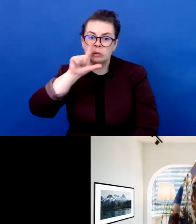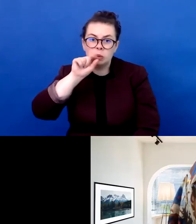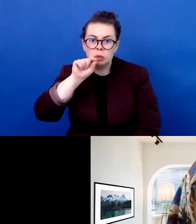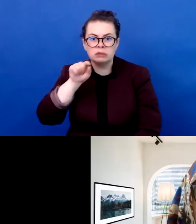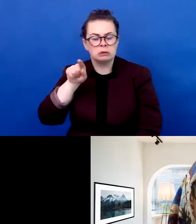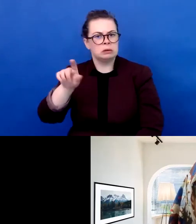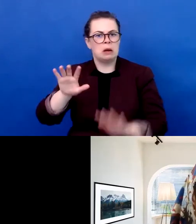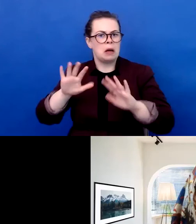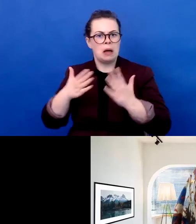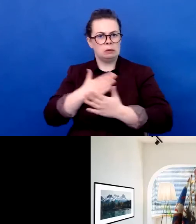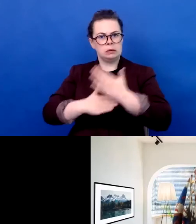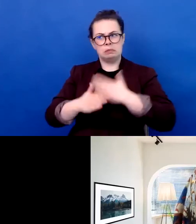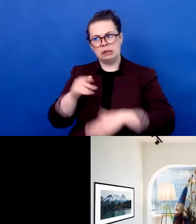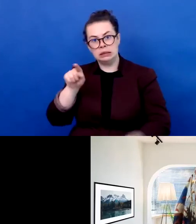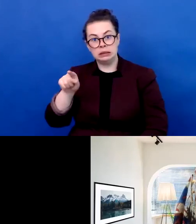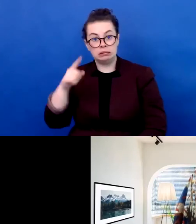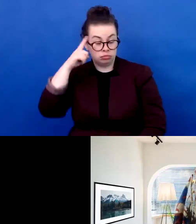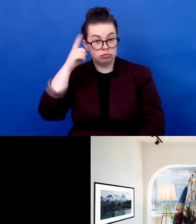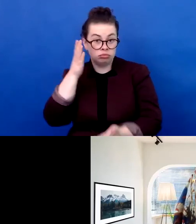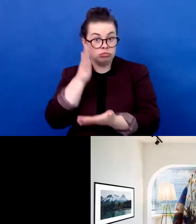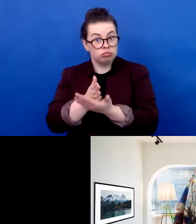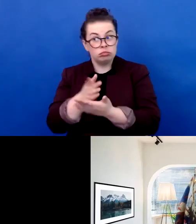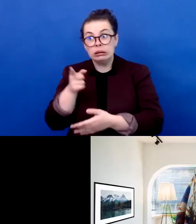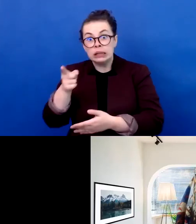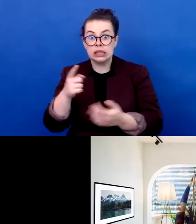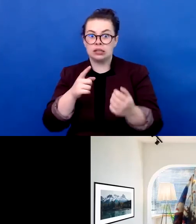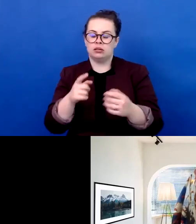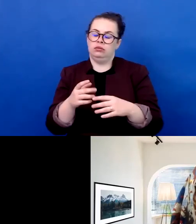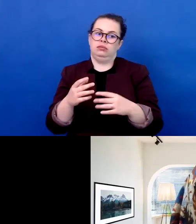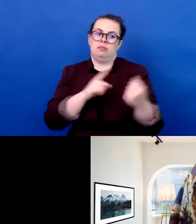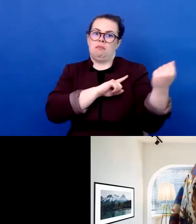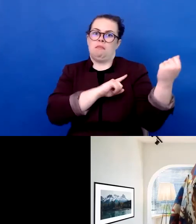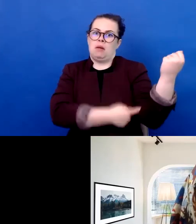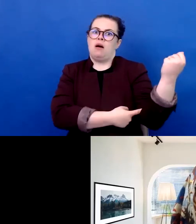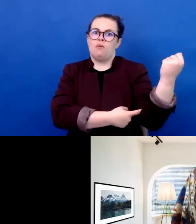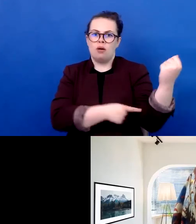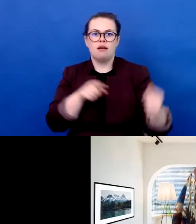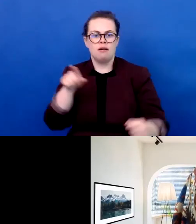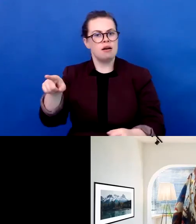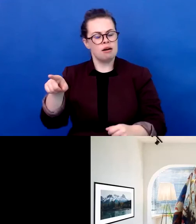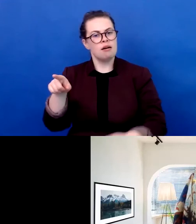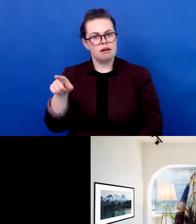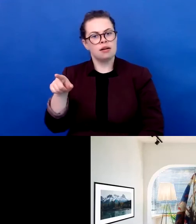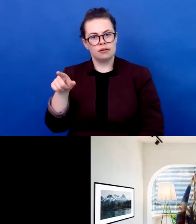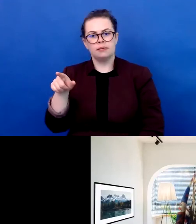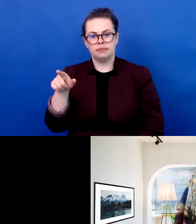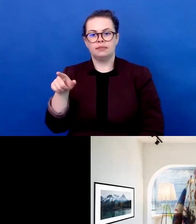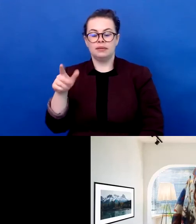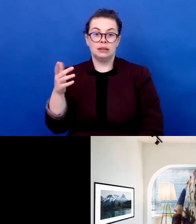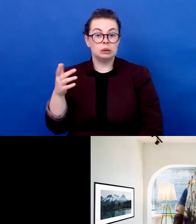used for example in indonesia the surface done by the organization of women with disability uh so